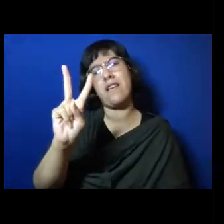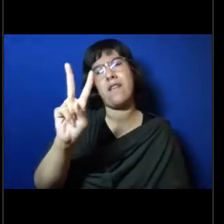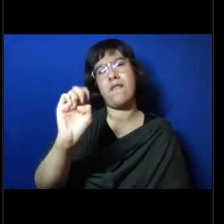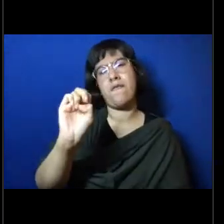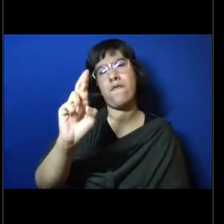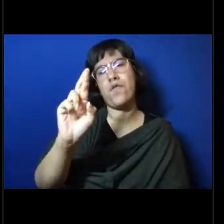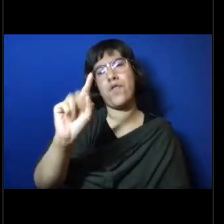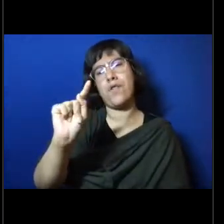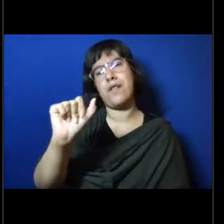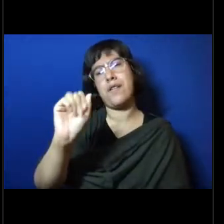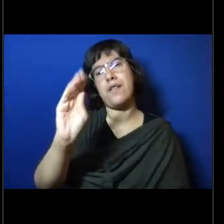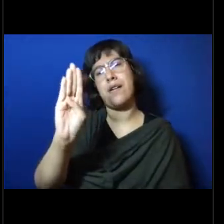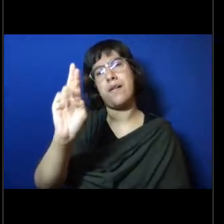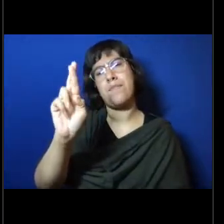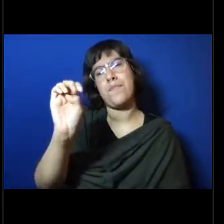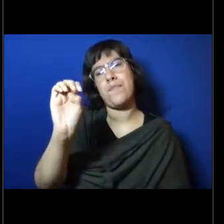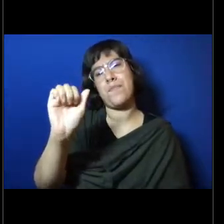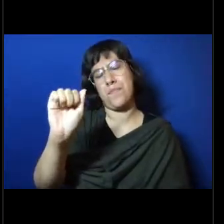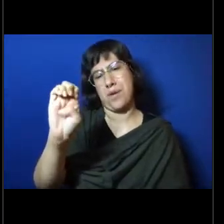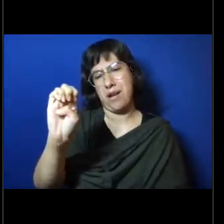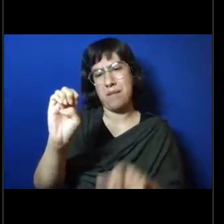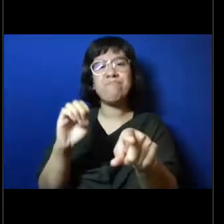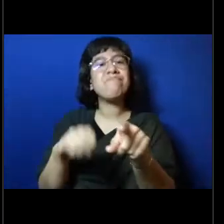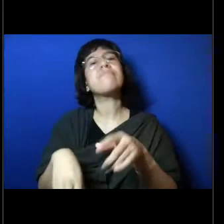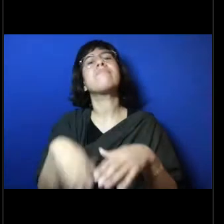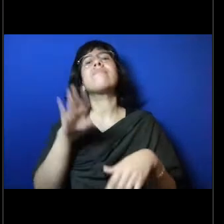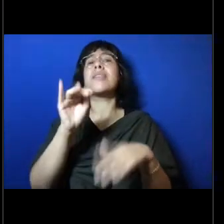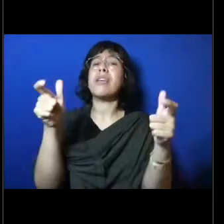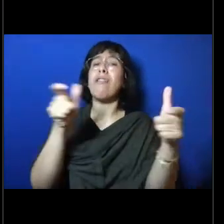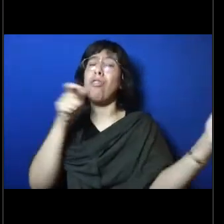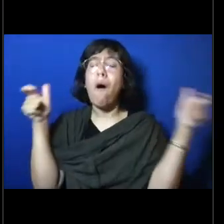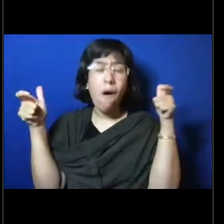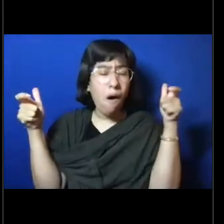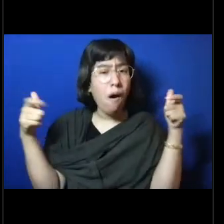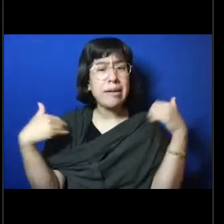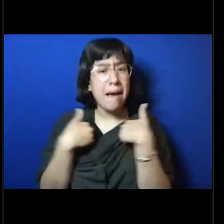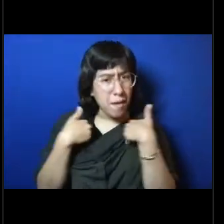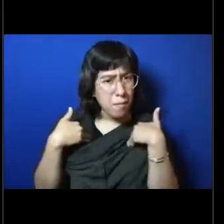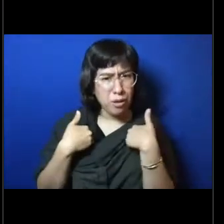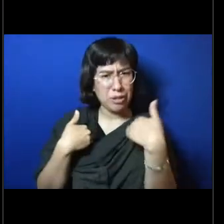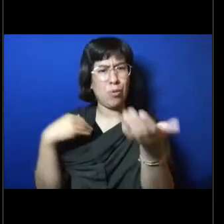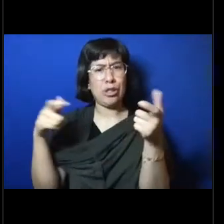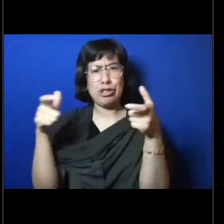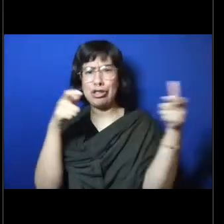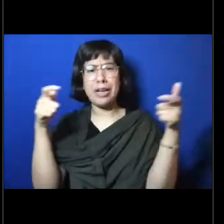And these organisms can be large and impressive like this giant sea bass,